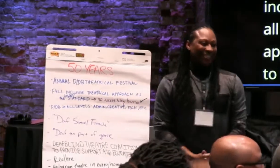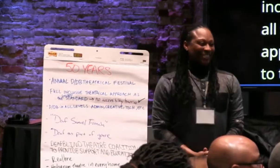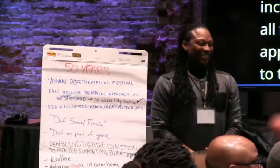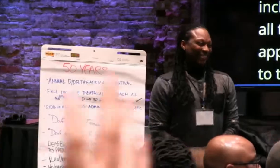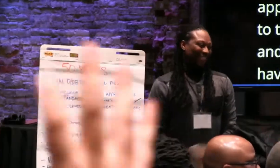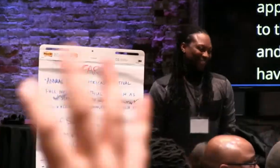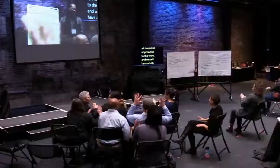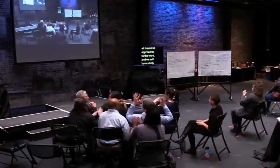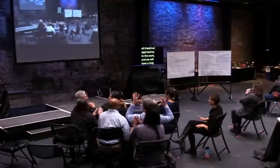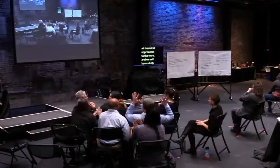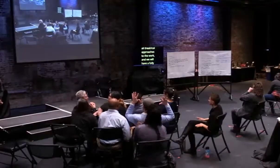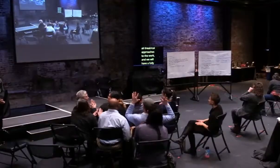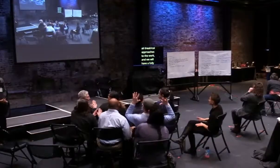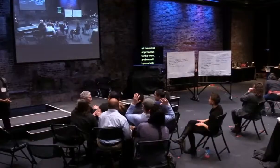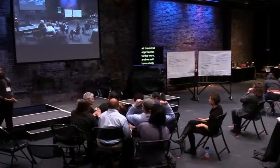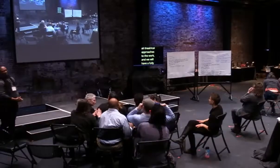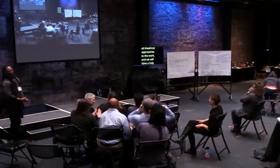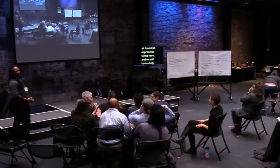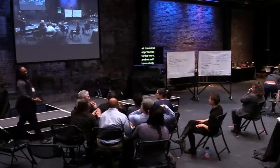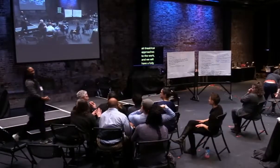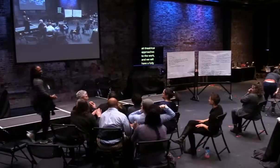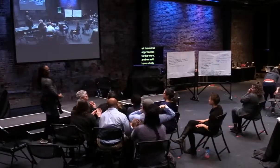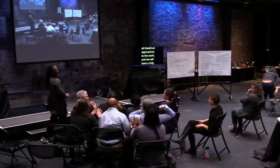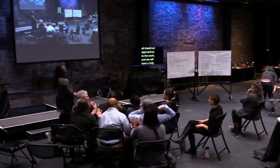including the administrative level.